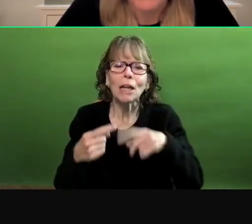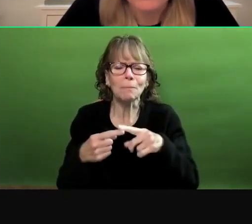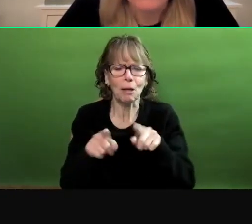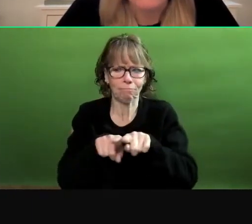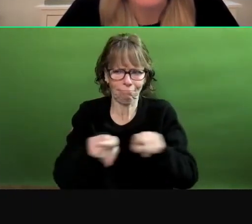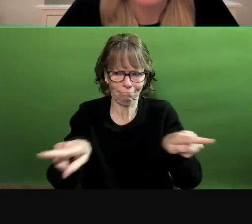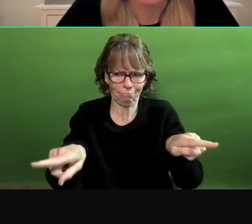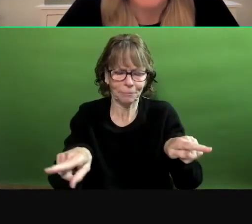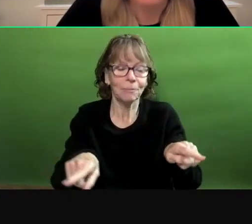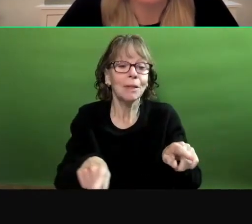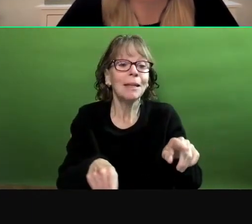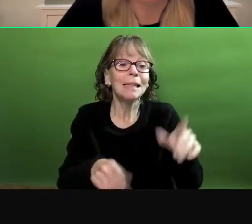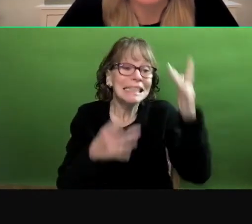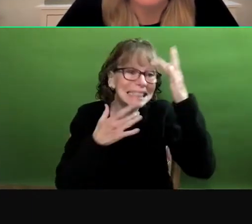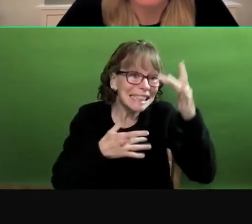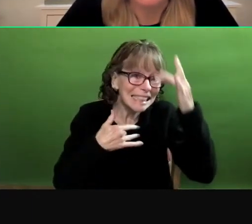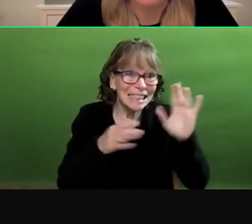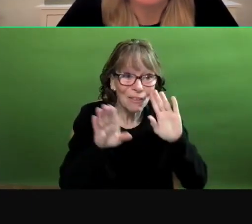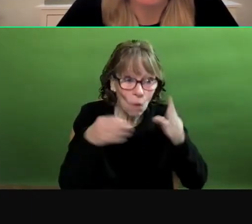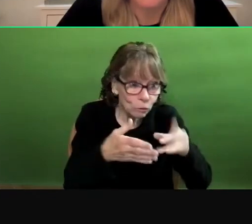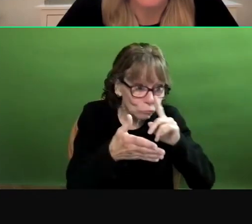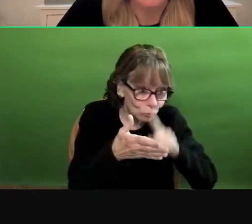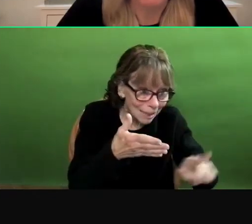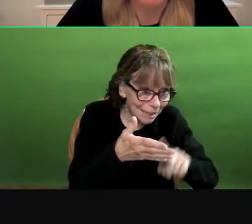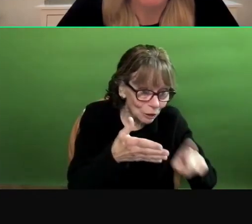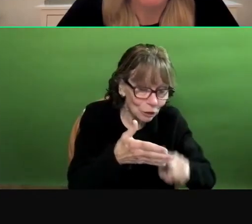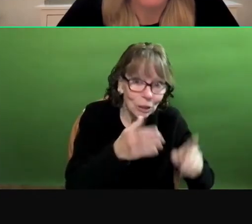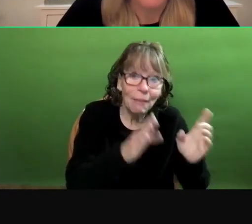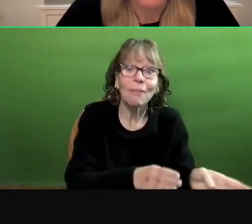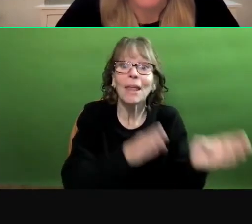the health of people with disabilities broadly.